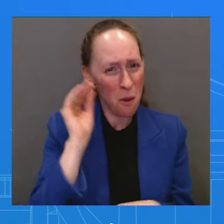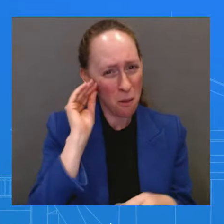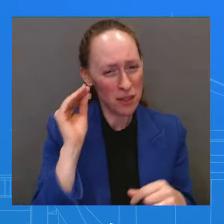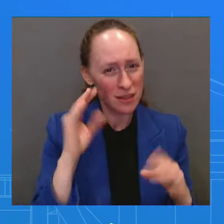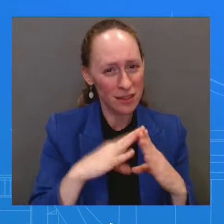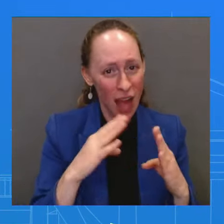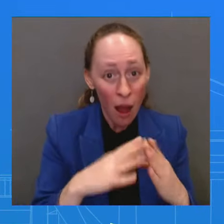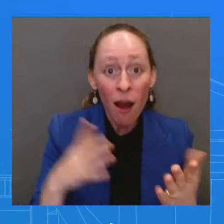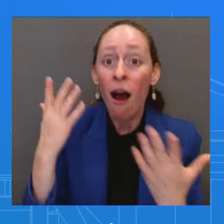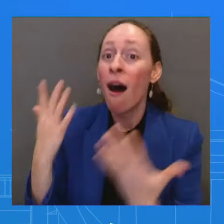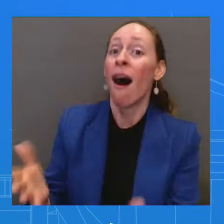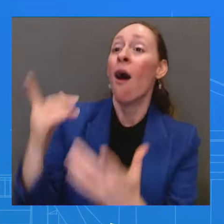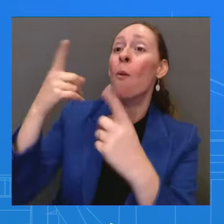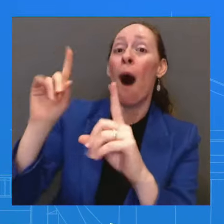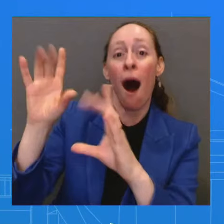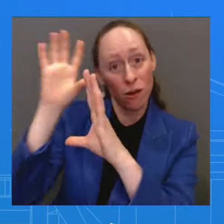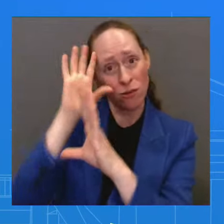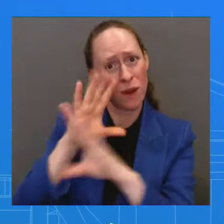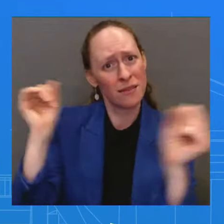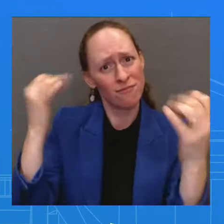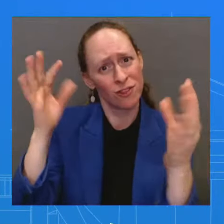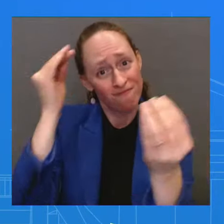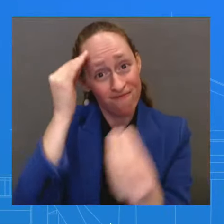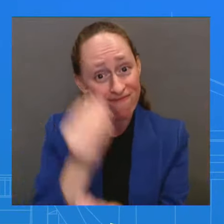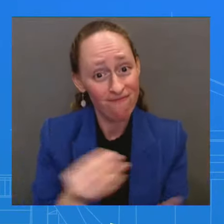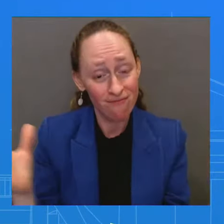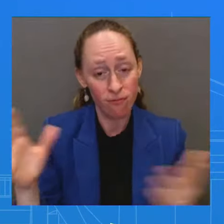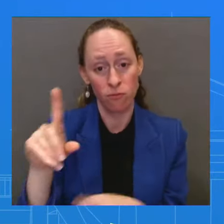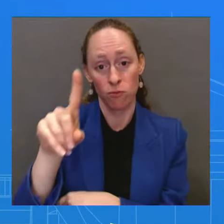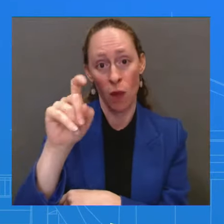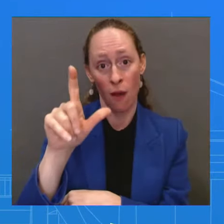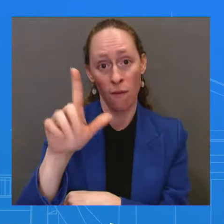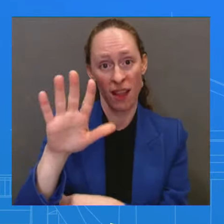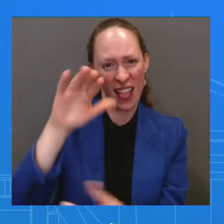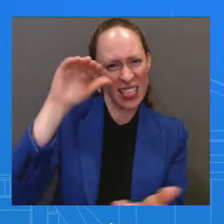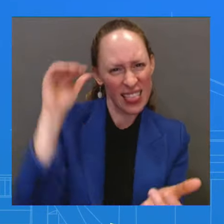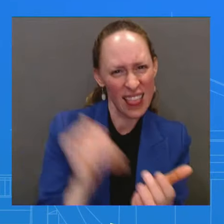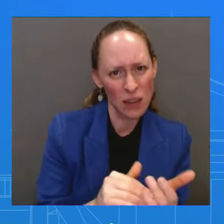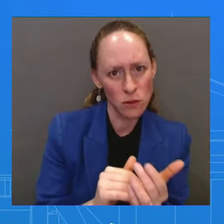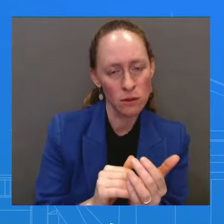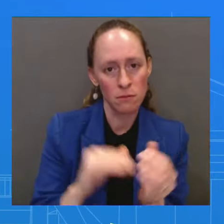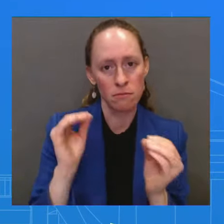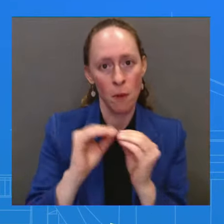an additional 125,000 Americans have been approved for $9 billion in debt relief